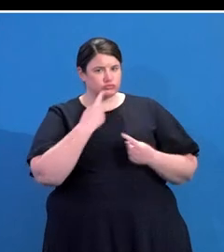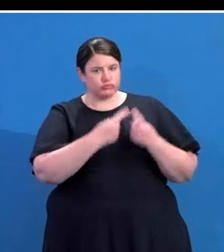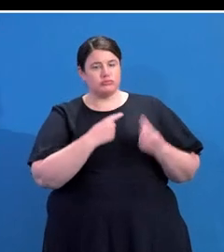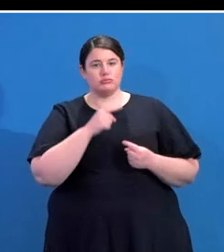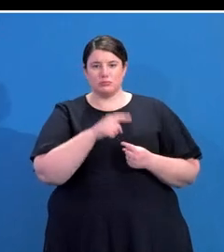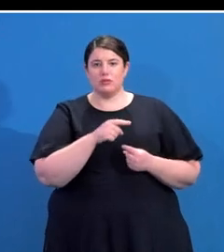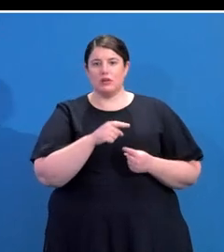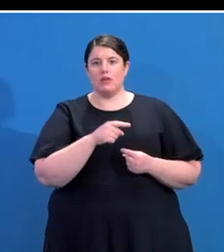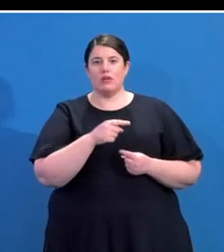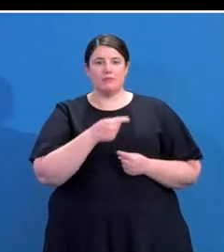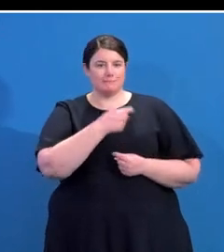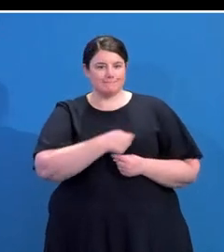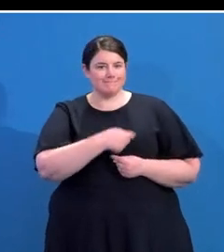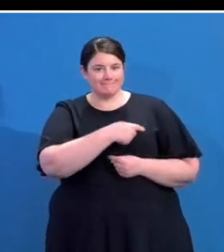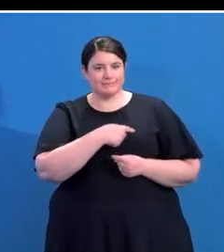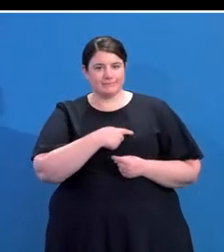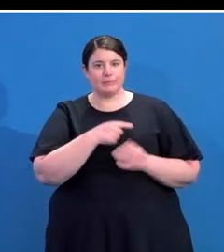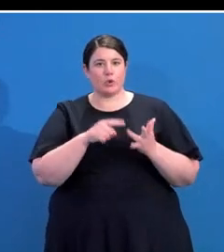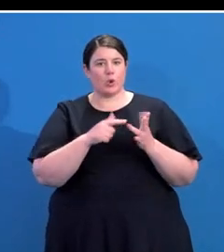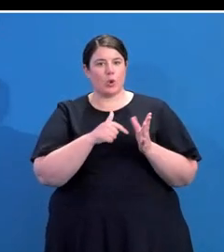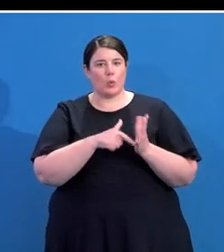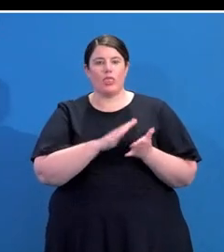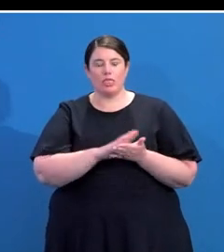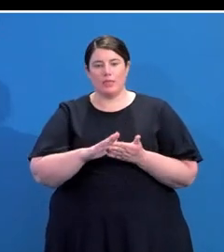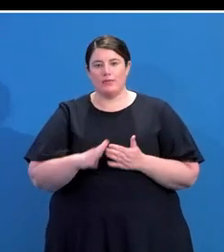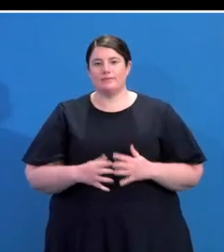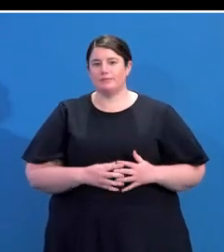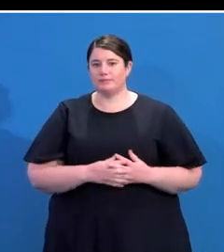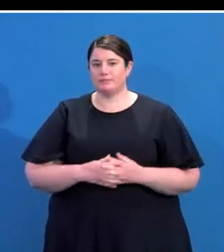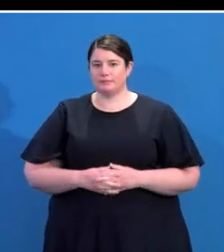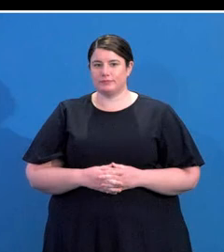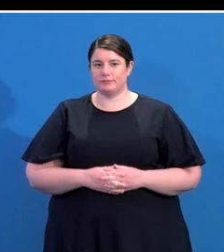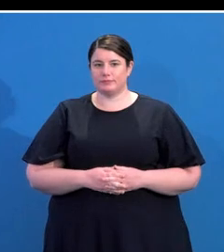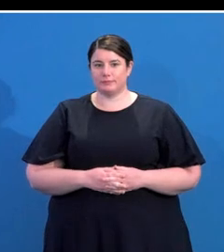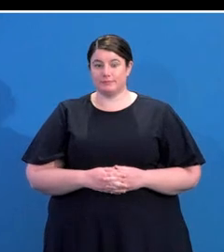and we will administer the oath. I will read you the oath.